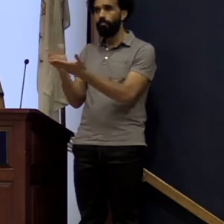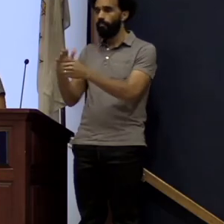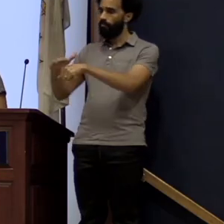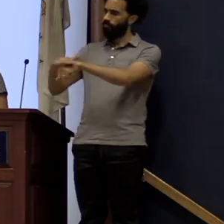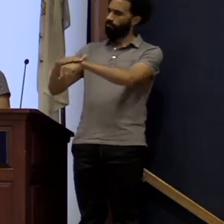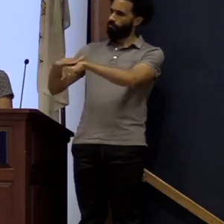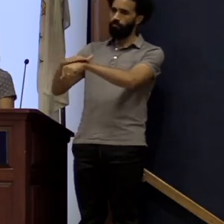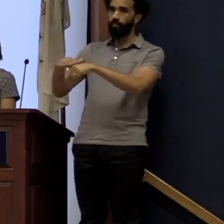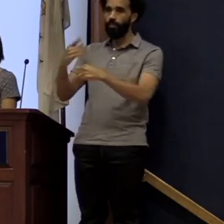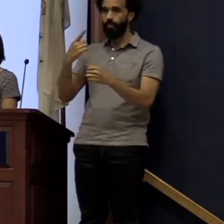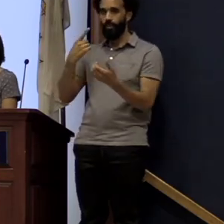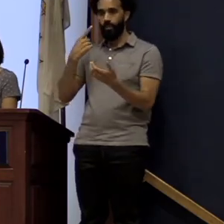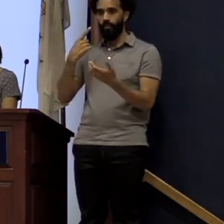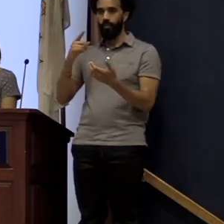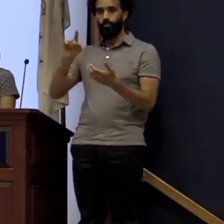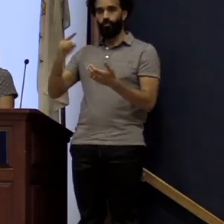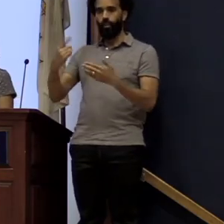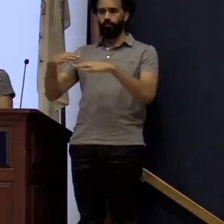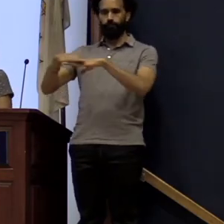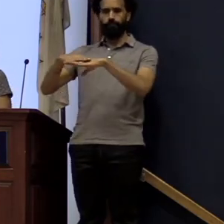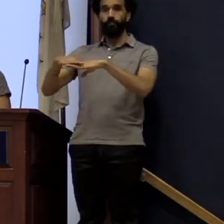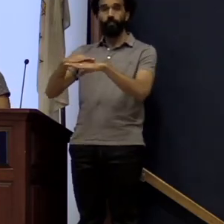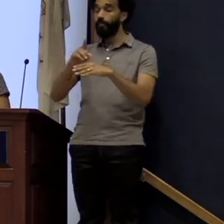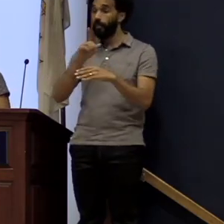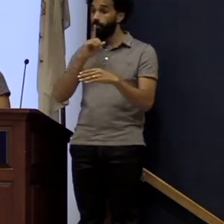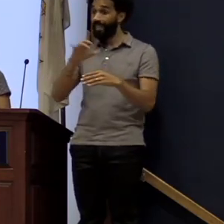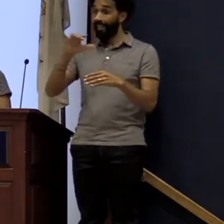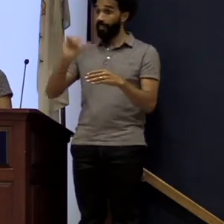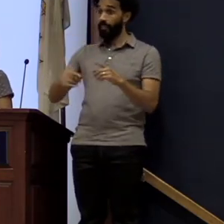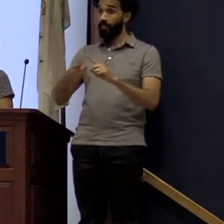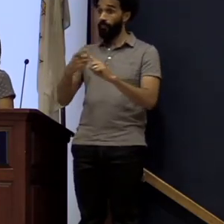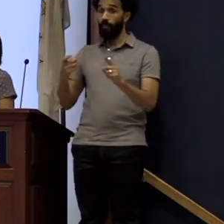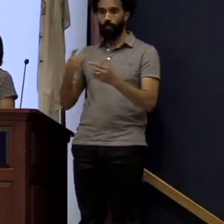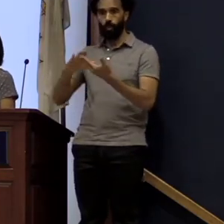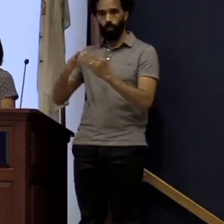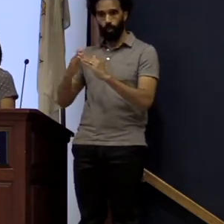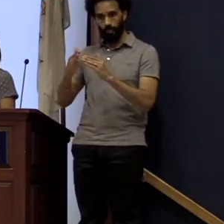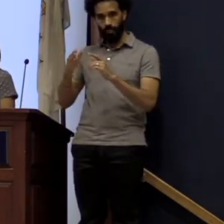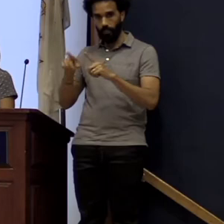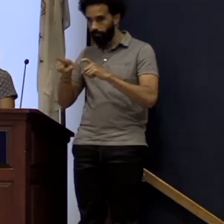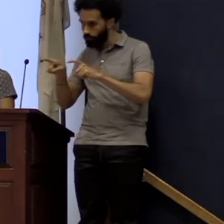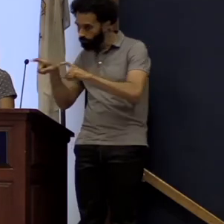These projects came from community at large the kids really went and surveys sixty-four hundred